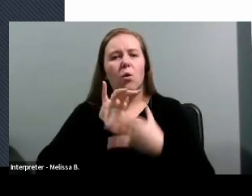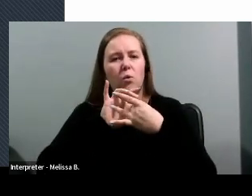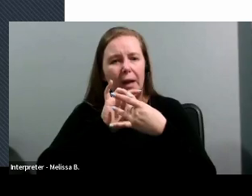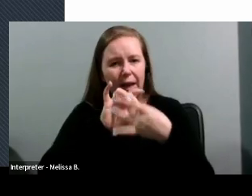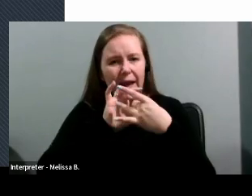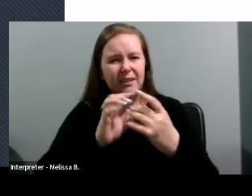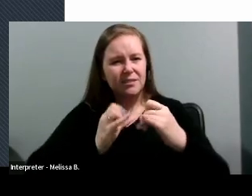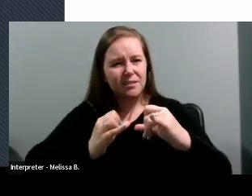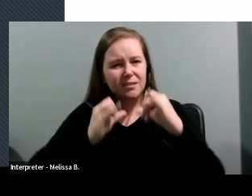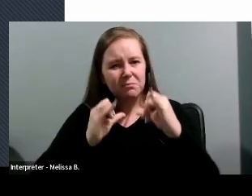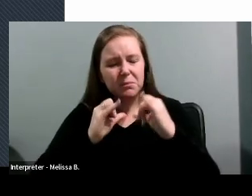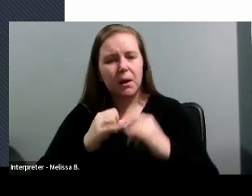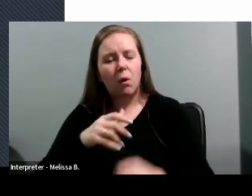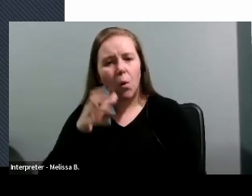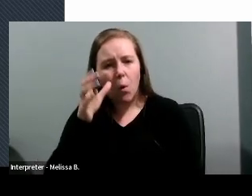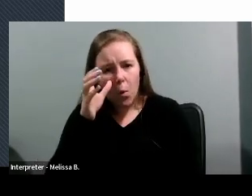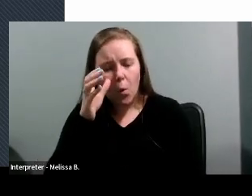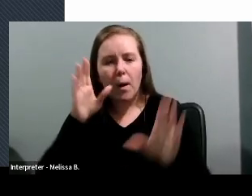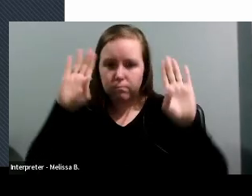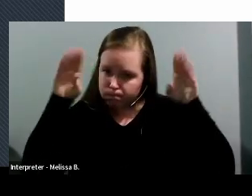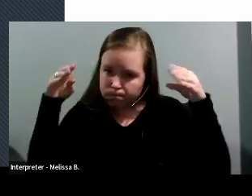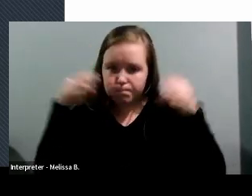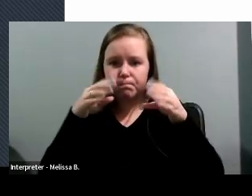Shannon Spencer (she/her): You know, pay attention to those stories, so that